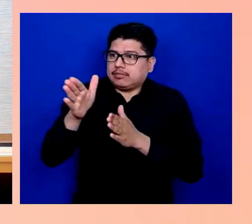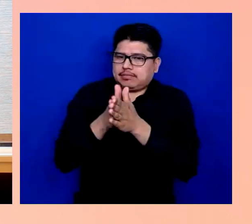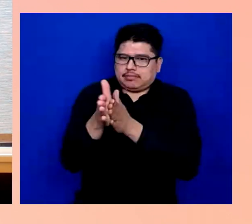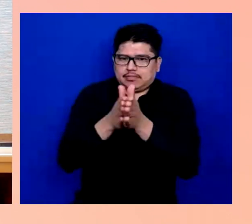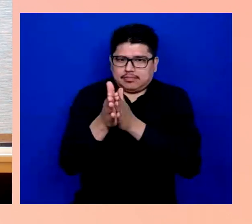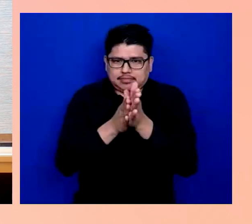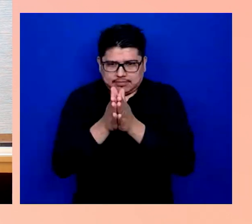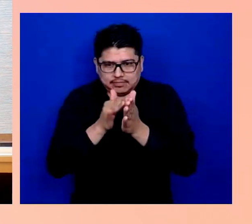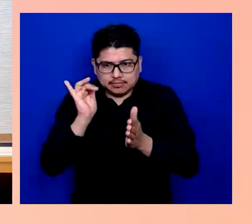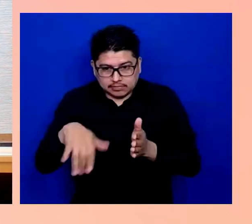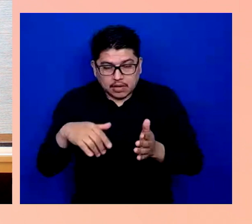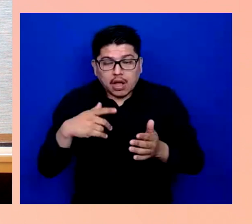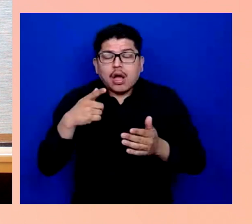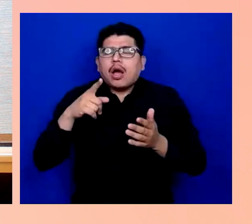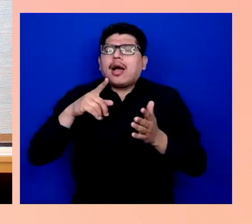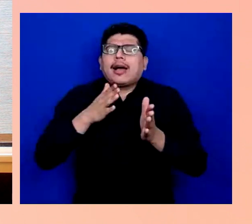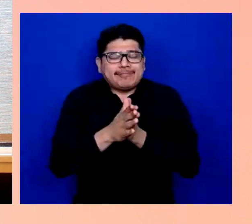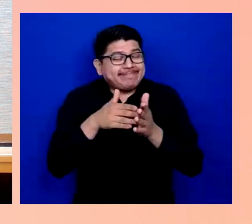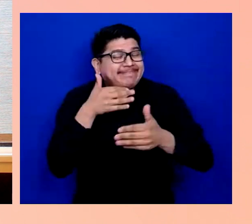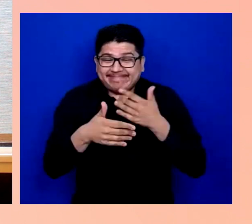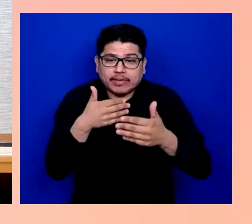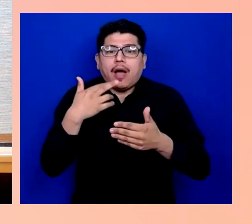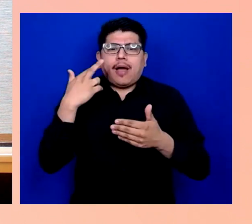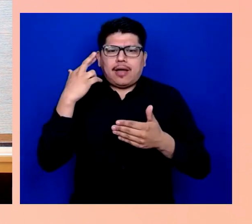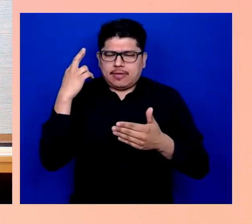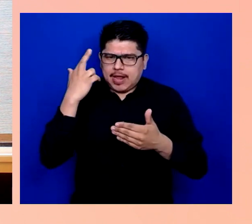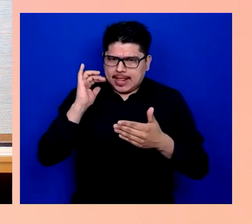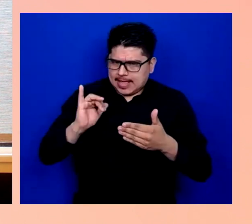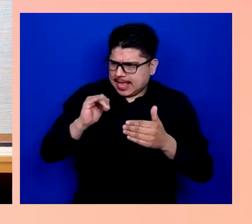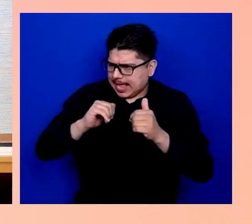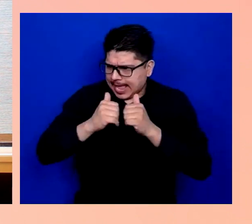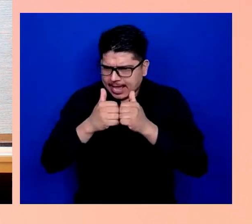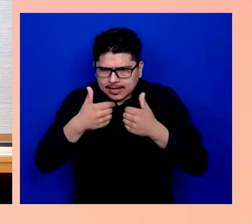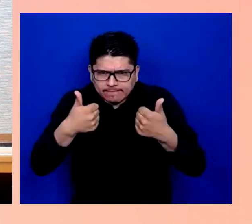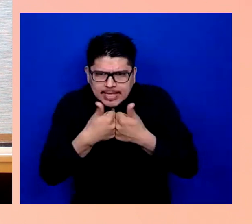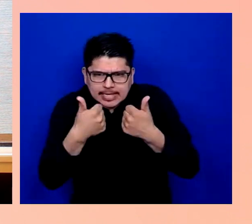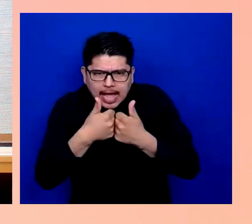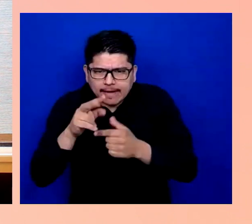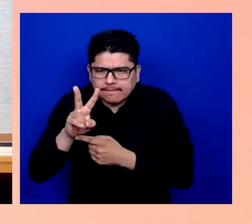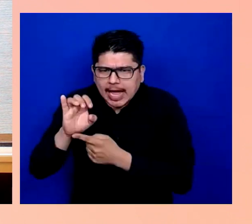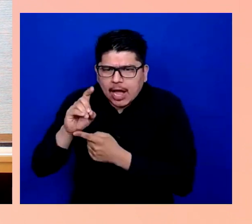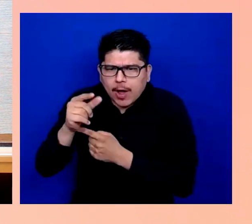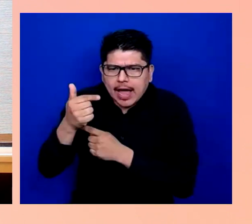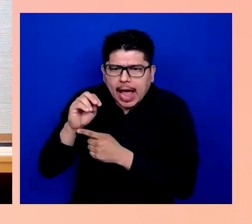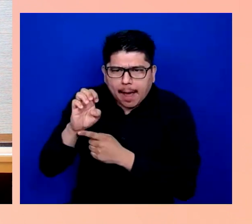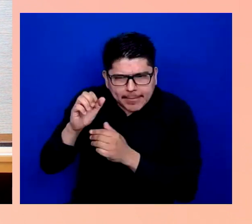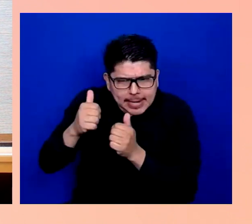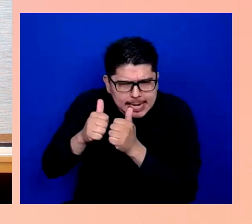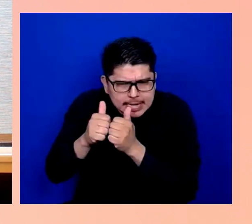by doing that through a video game, you may have a bunch of tasks that are set up for you to be able to achieve that.